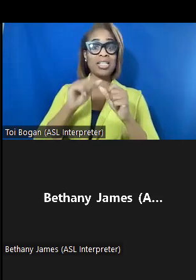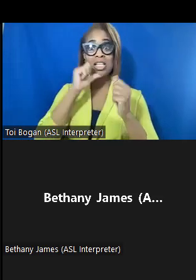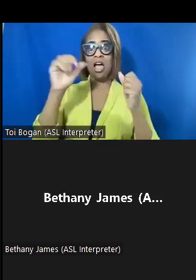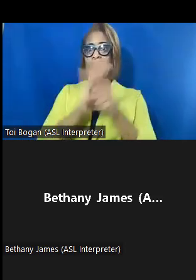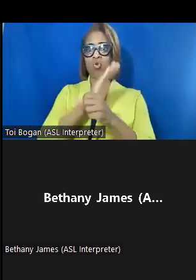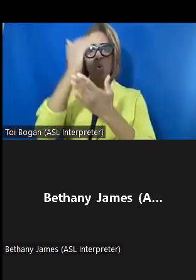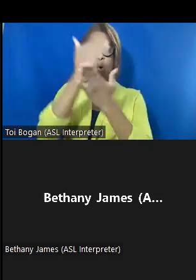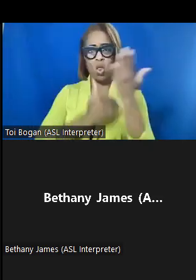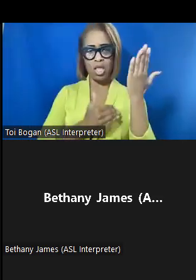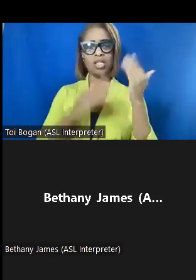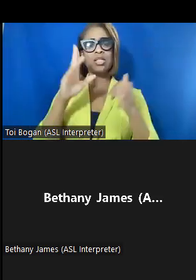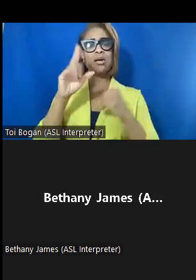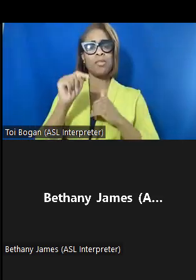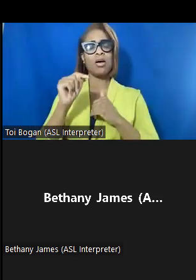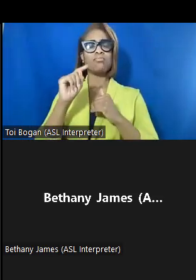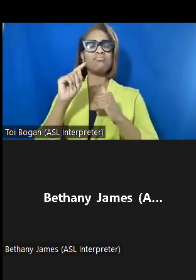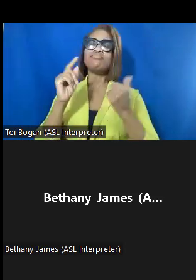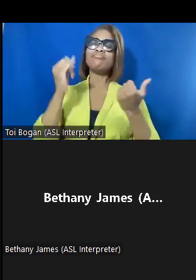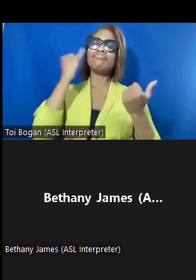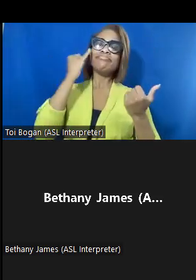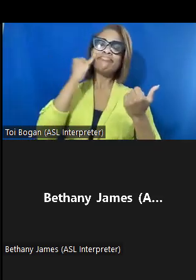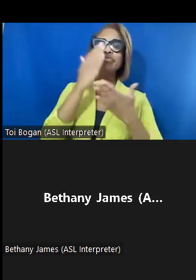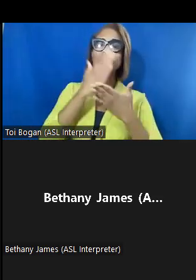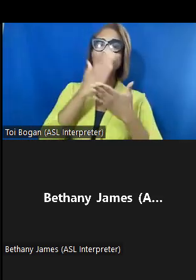But it's just to give you an idea of some of the things that could occur.